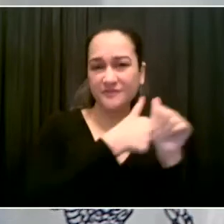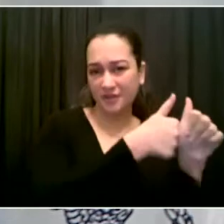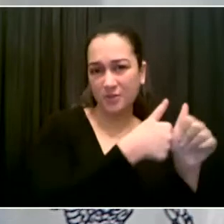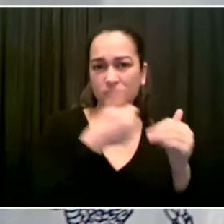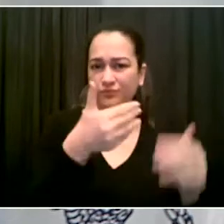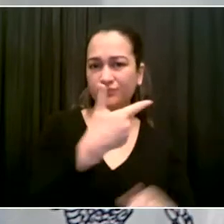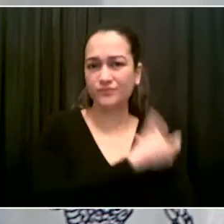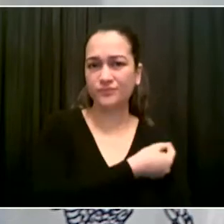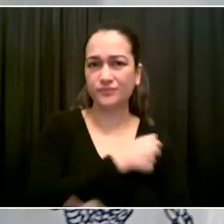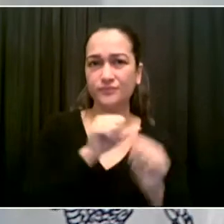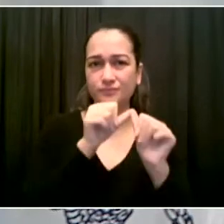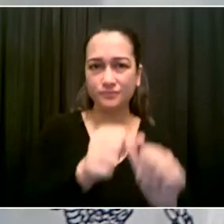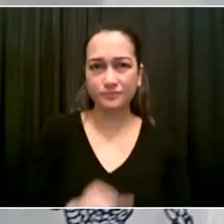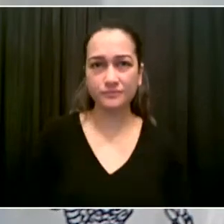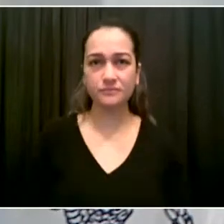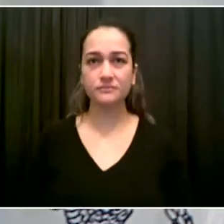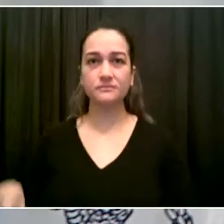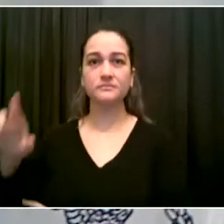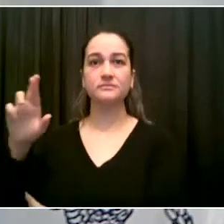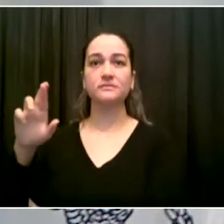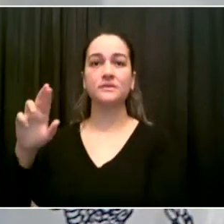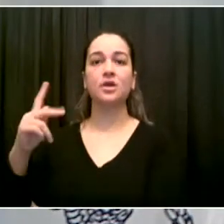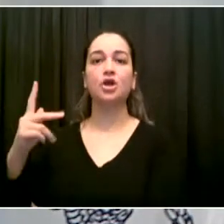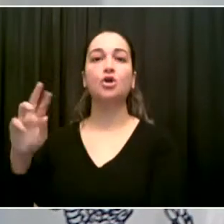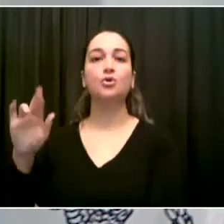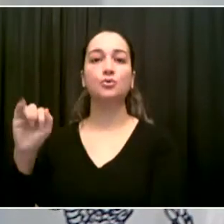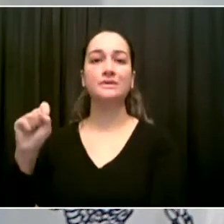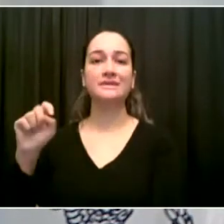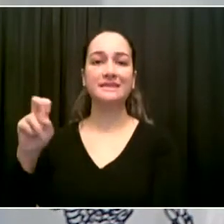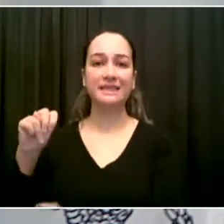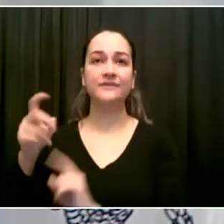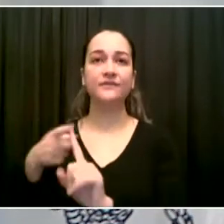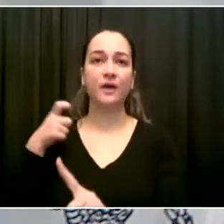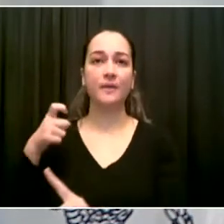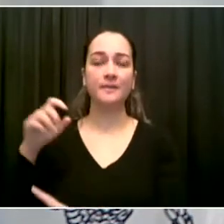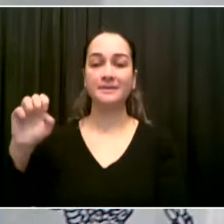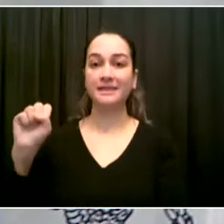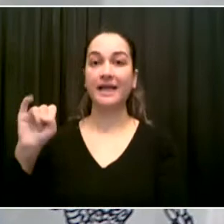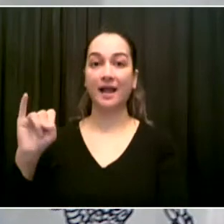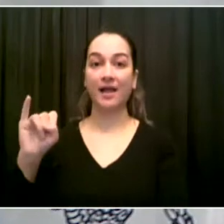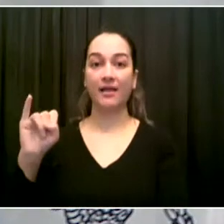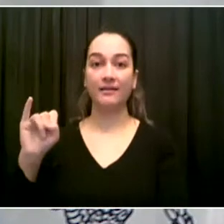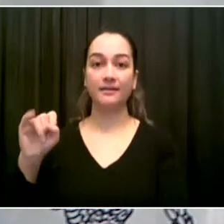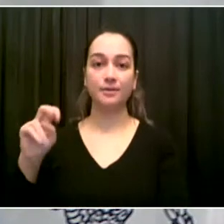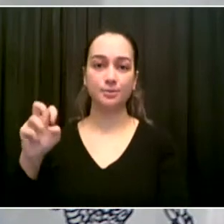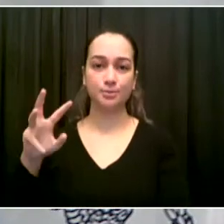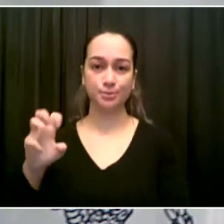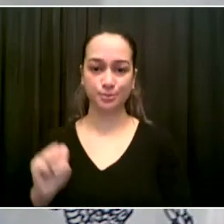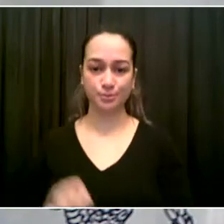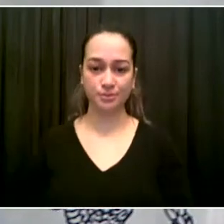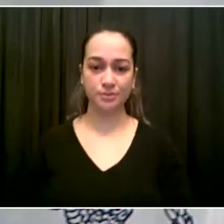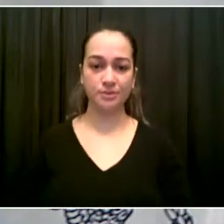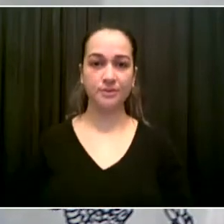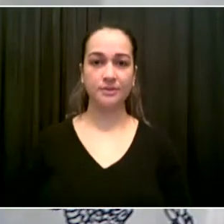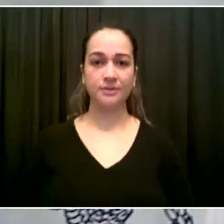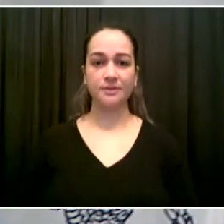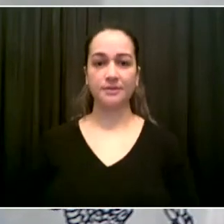TO BE SURE WE RTUN N THE CORNER. NEXEXT S I